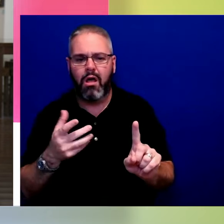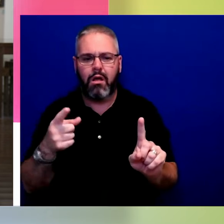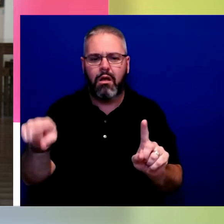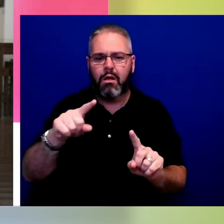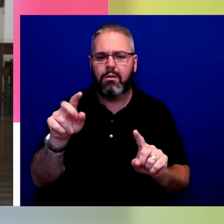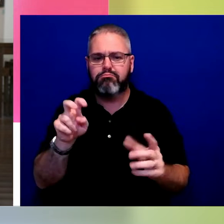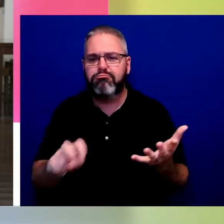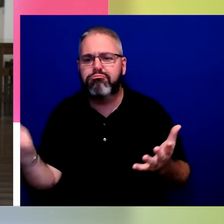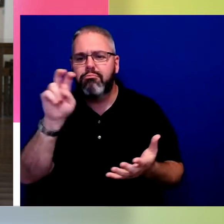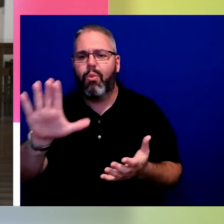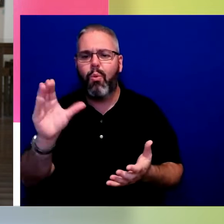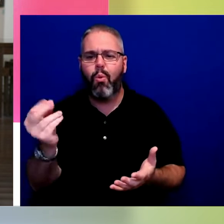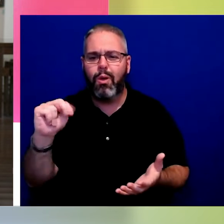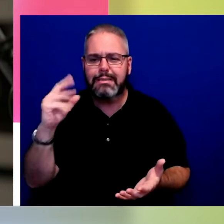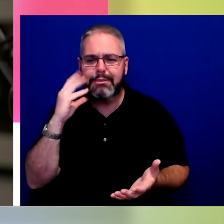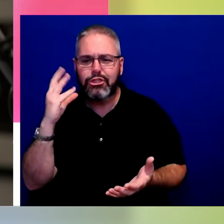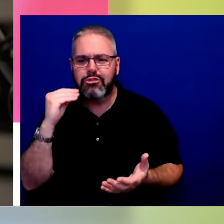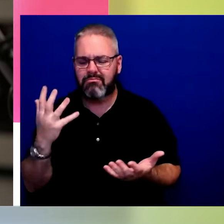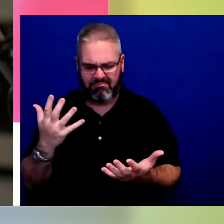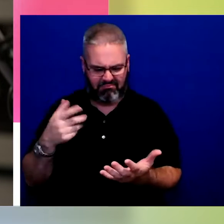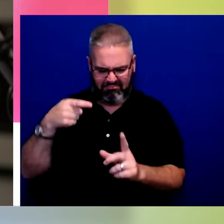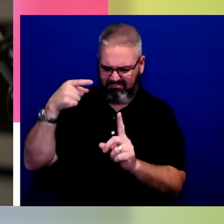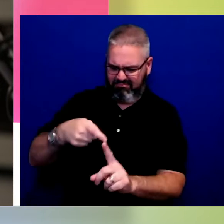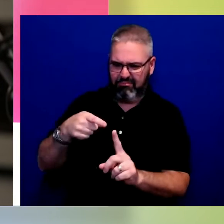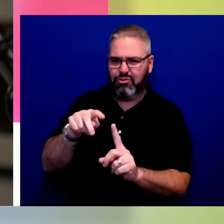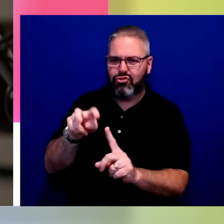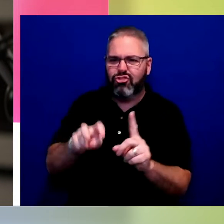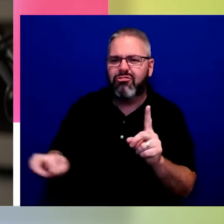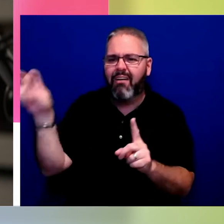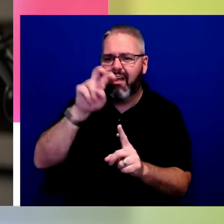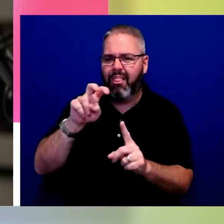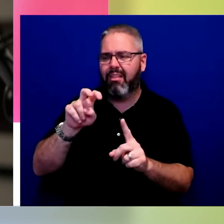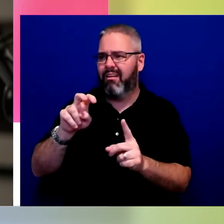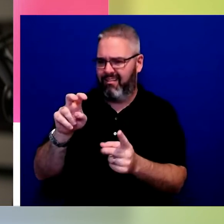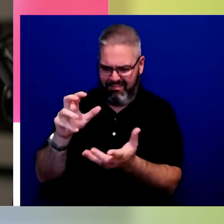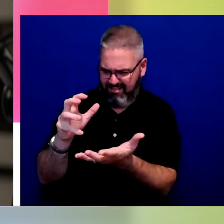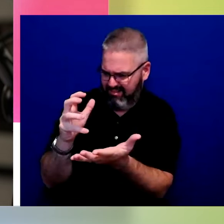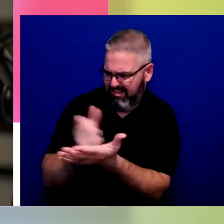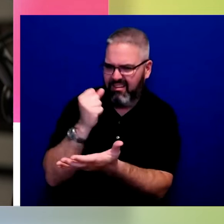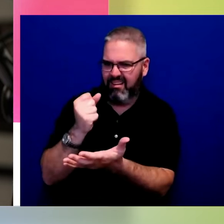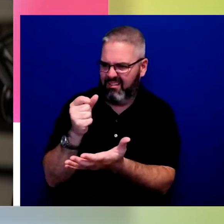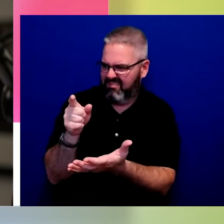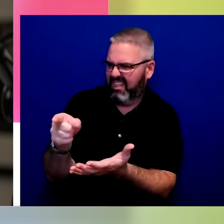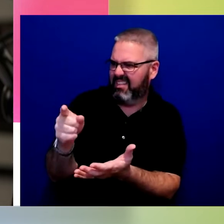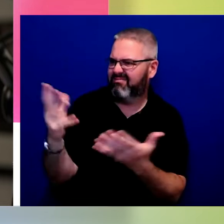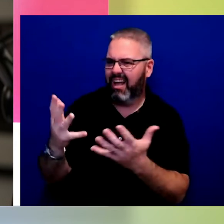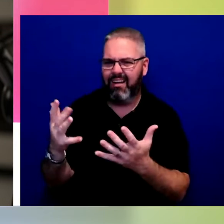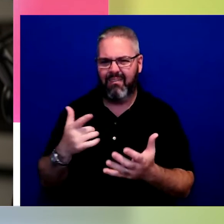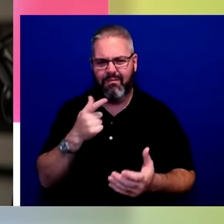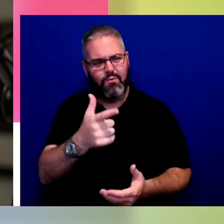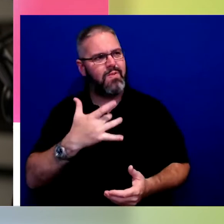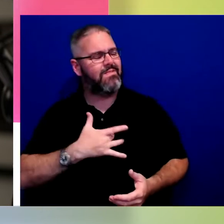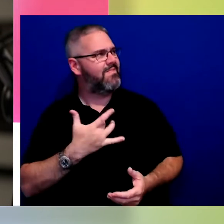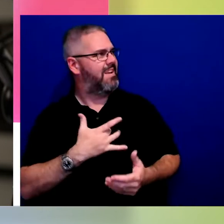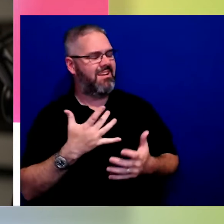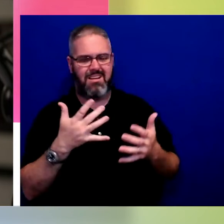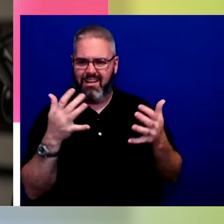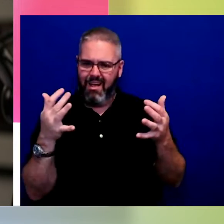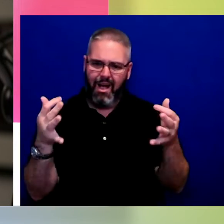about getting out there, that's so important to you, that you, I know you prioritize it yourself,